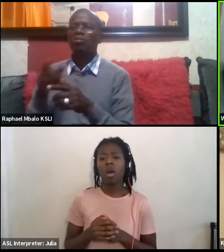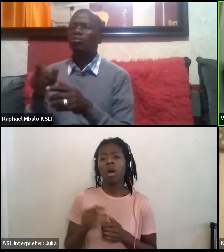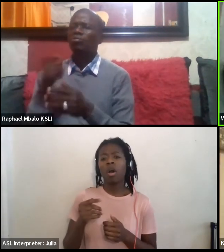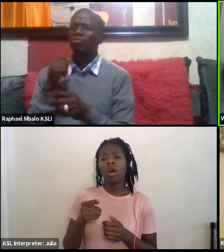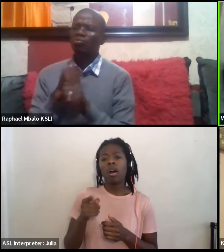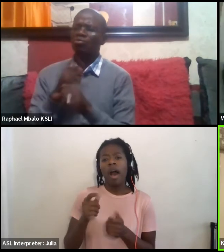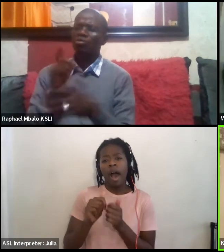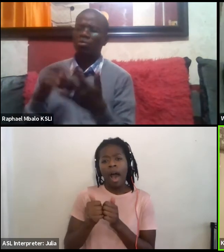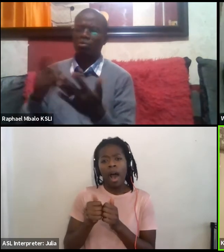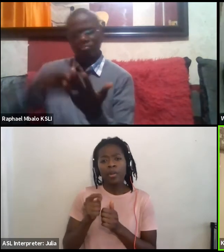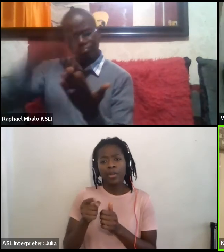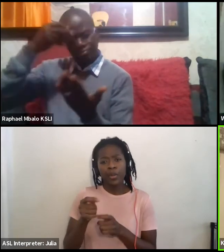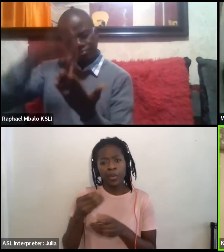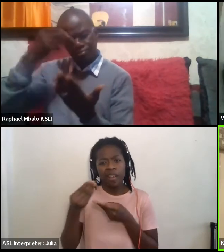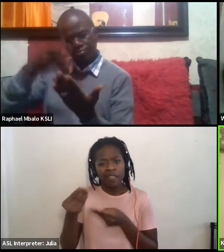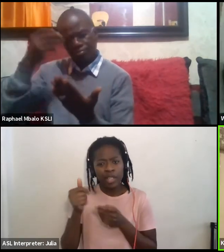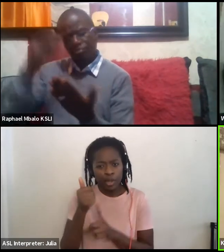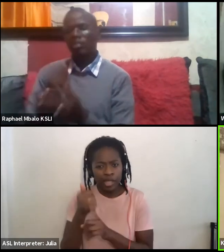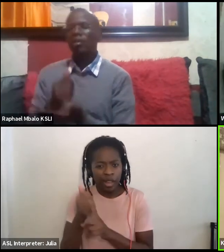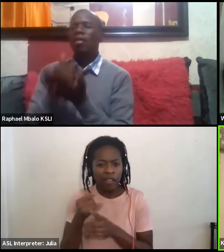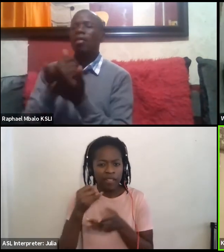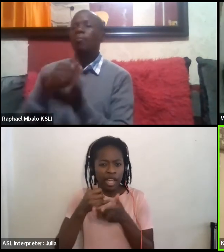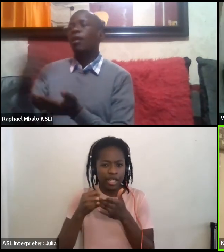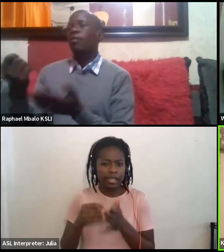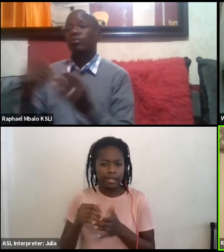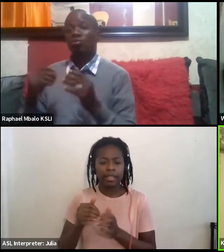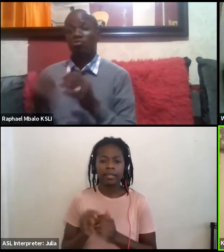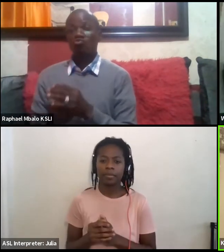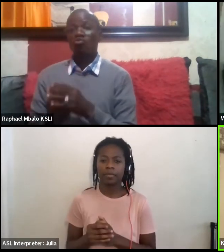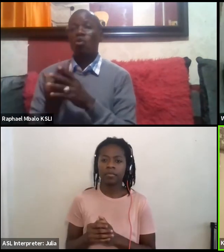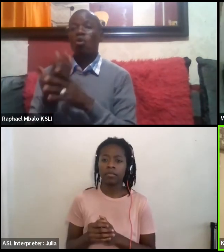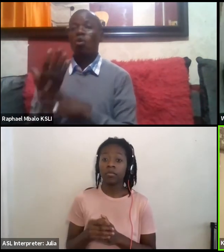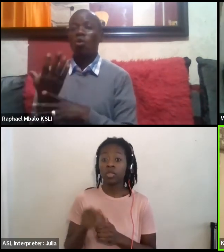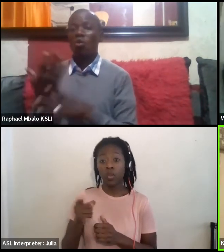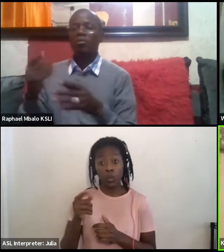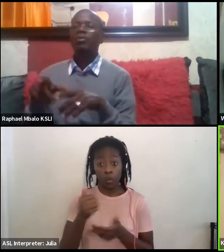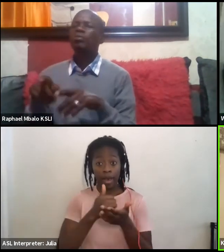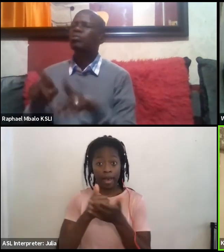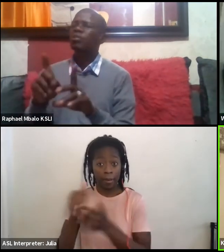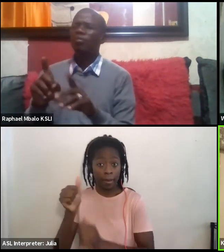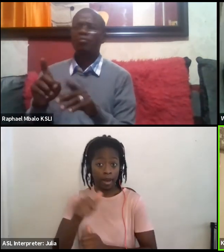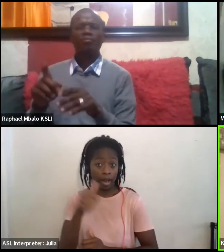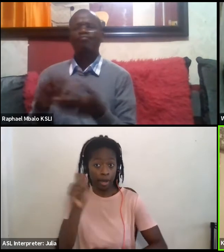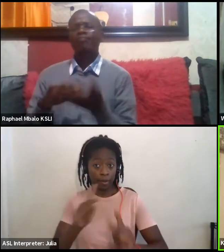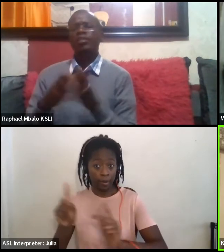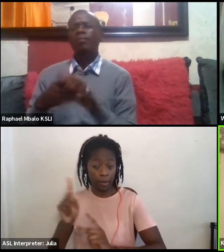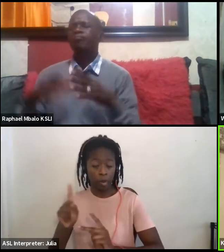You help others grow so much in the room. So how do you grow? Beyond the rehearsal room what do you watch?